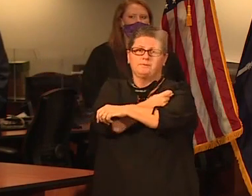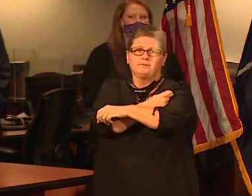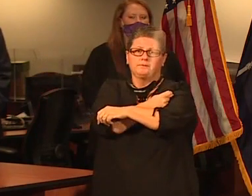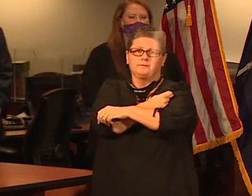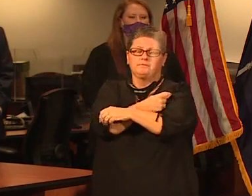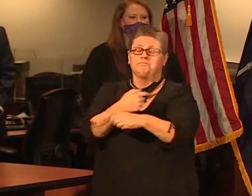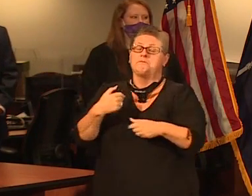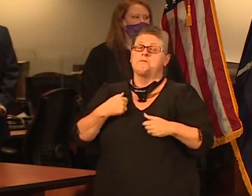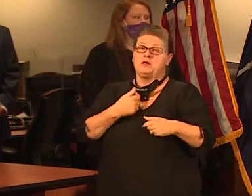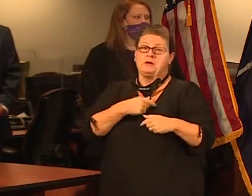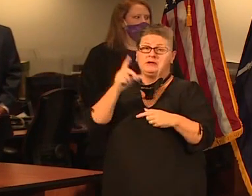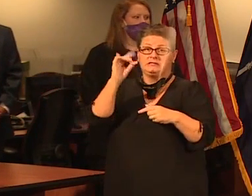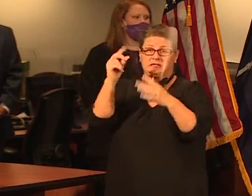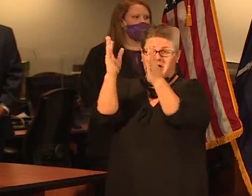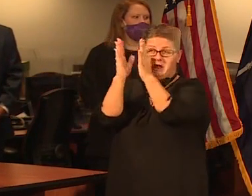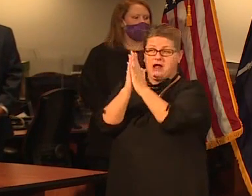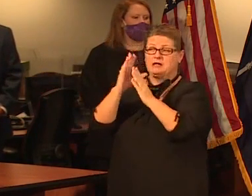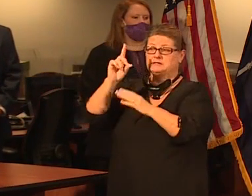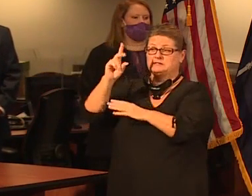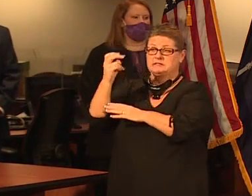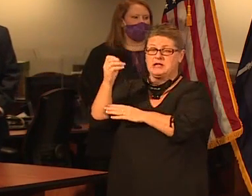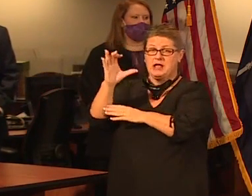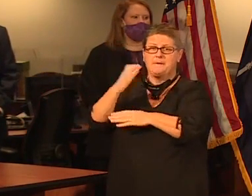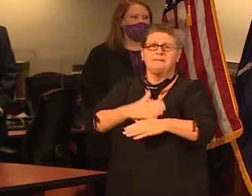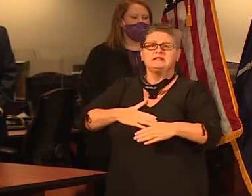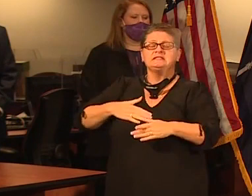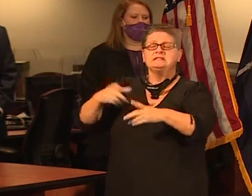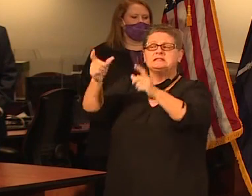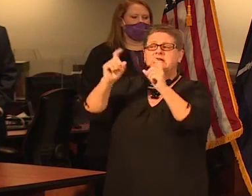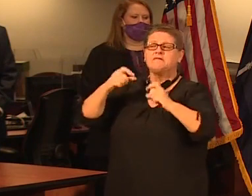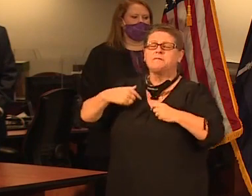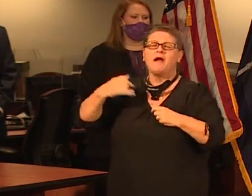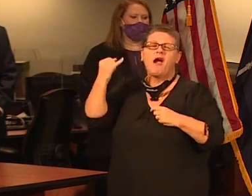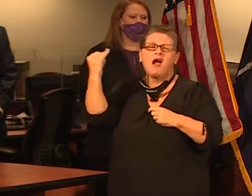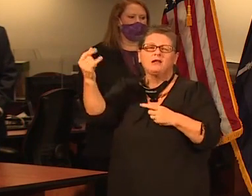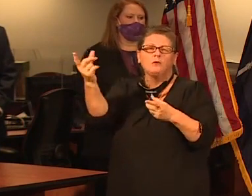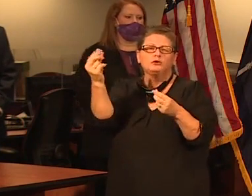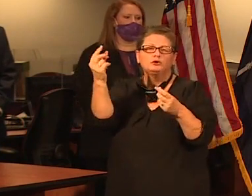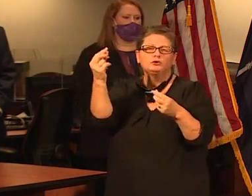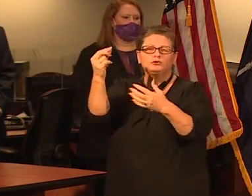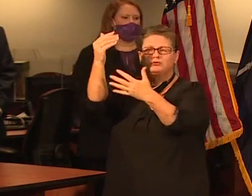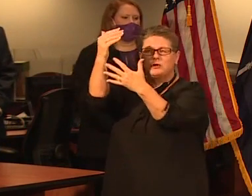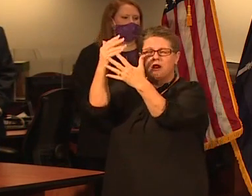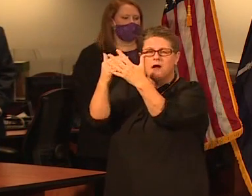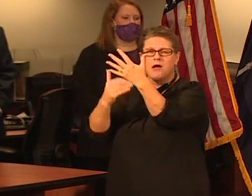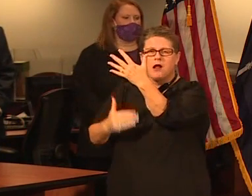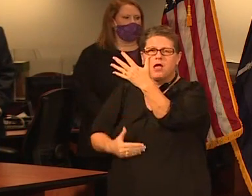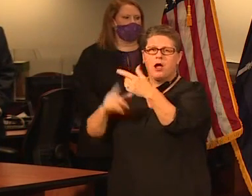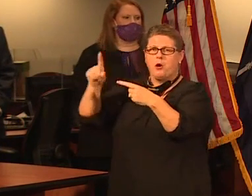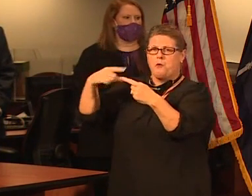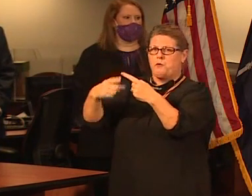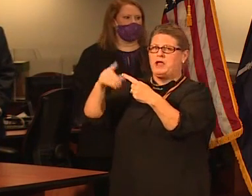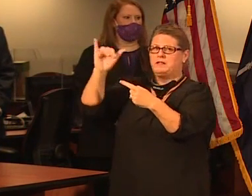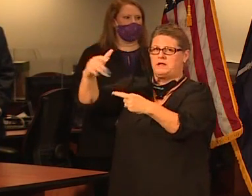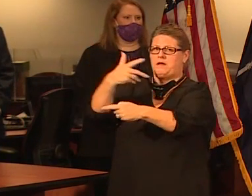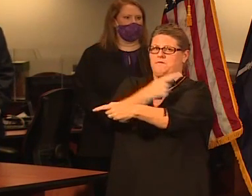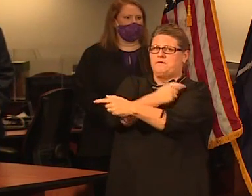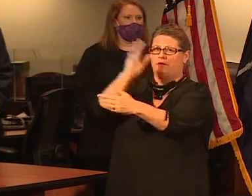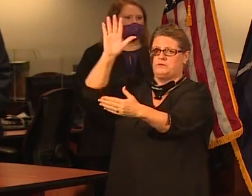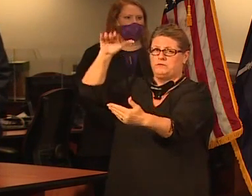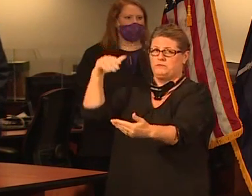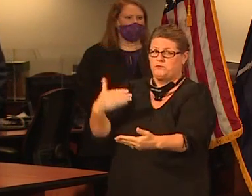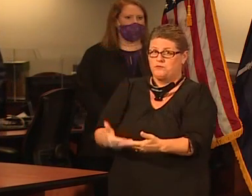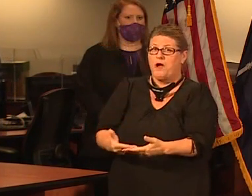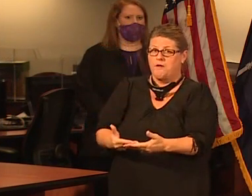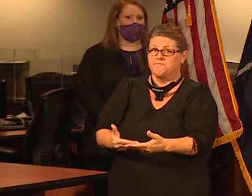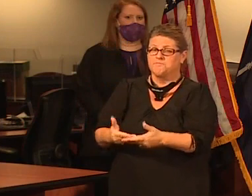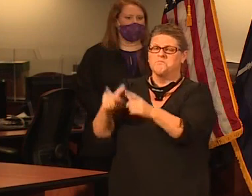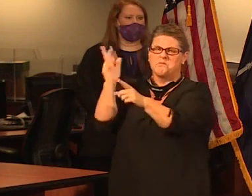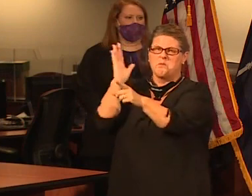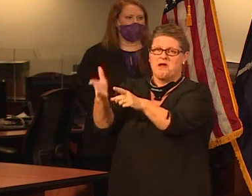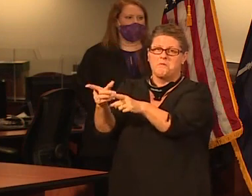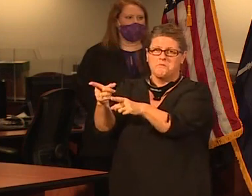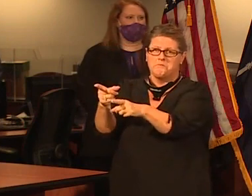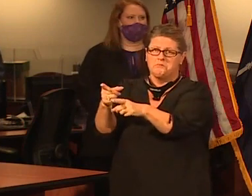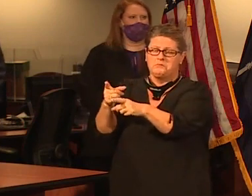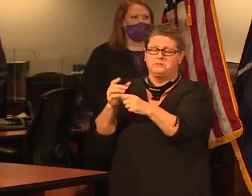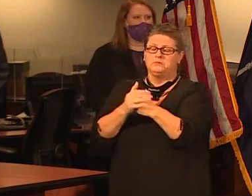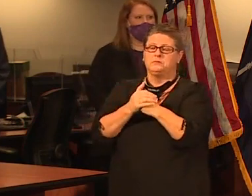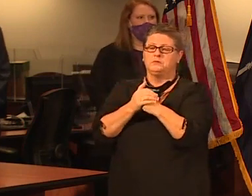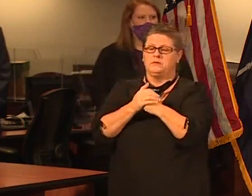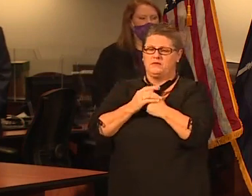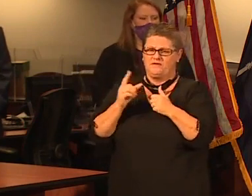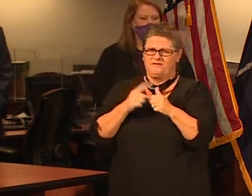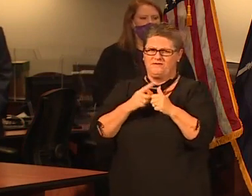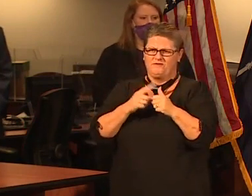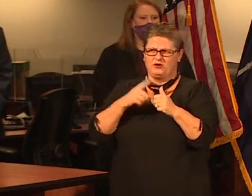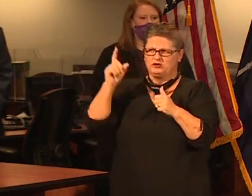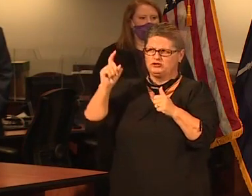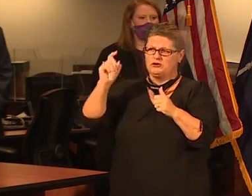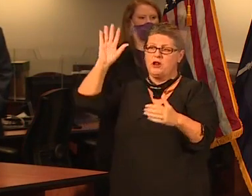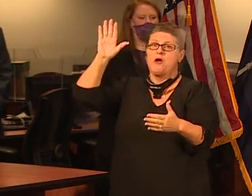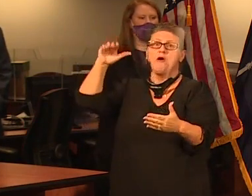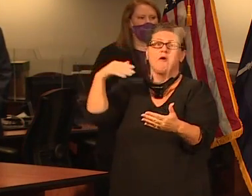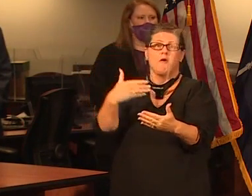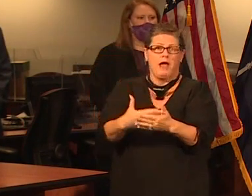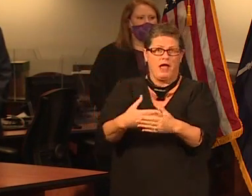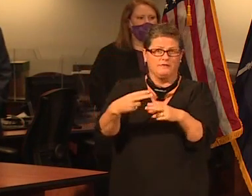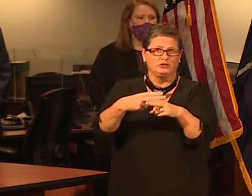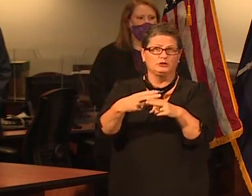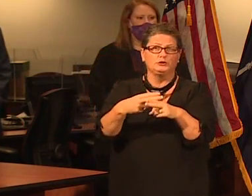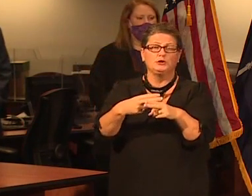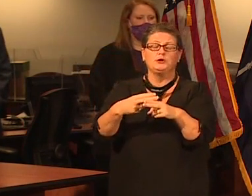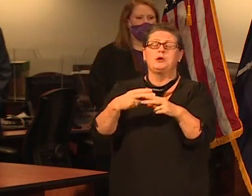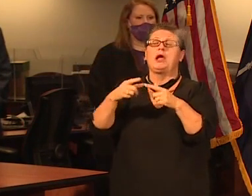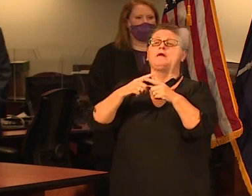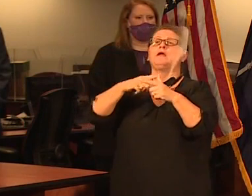I'VE ASKED DHEC TO PROVIDE A BRIEF OVERVIEW OF THEIR PLANNING AND PREPARATION FOR DISTRIBUTING THIS VACCINE WHEN IT ARRIVED, AND WE KNOW THAT THE INITIAL SHIPMENTS WILL